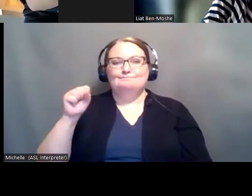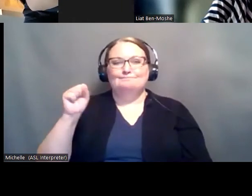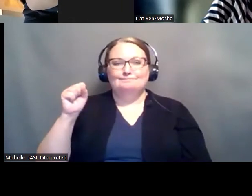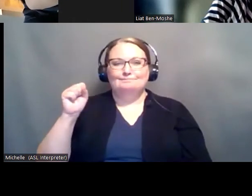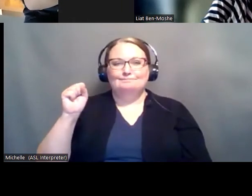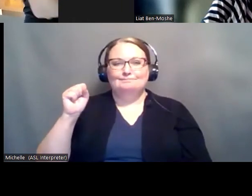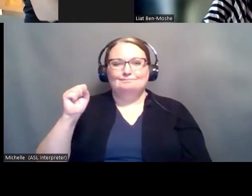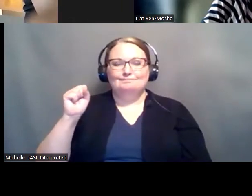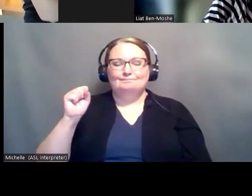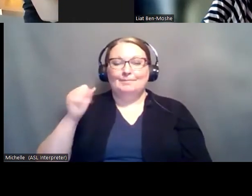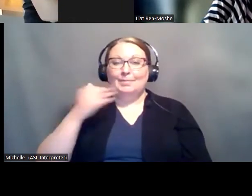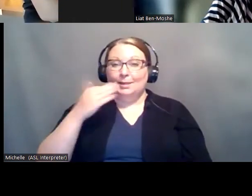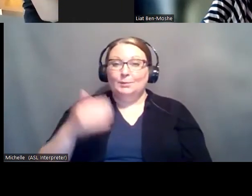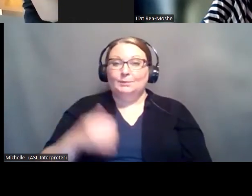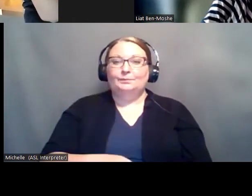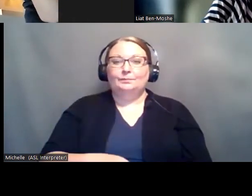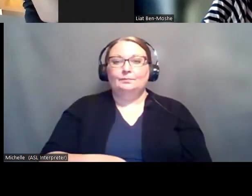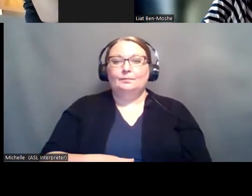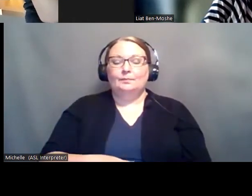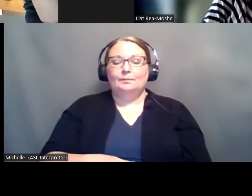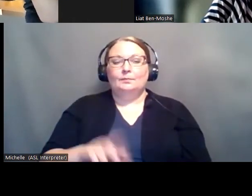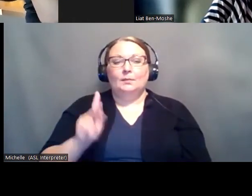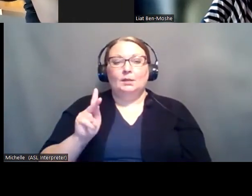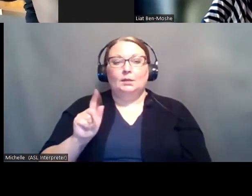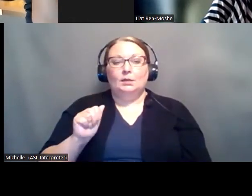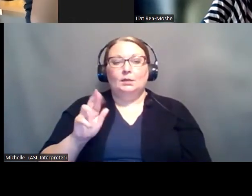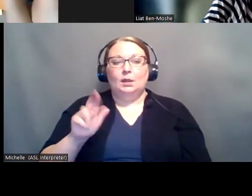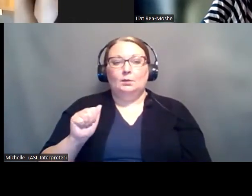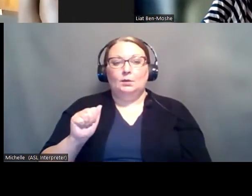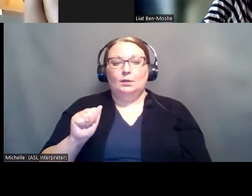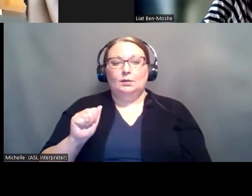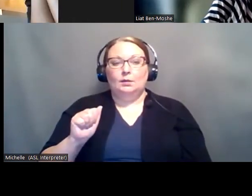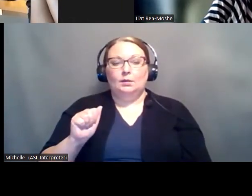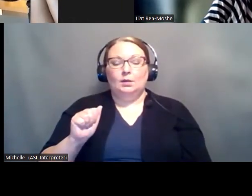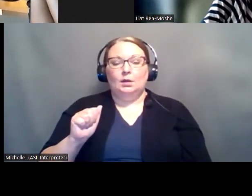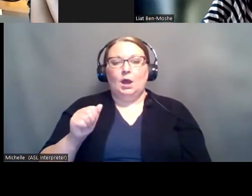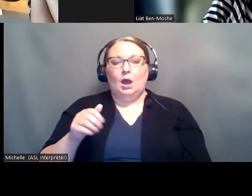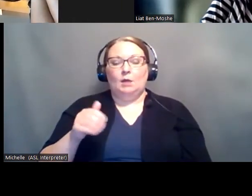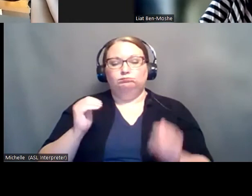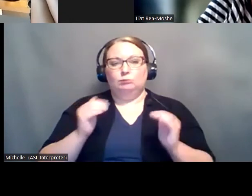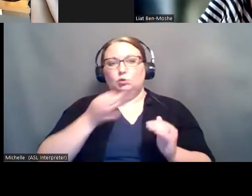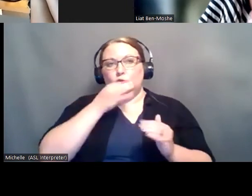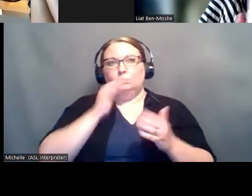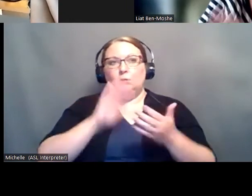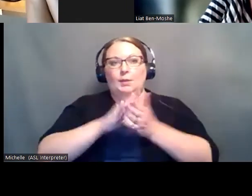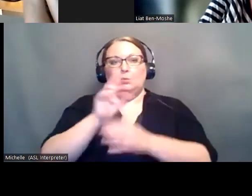Thank you. This is Kara, I'm an incoming PhD student at the University of Michigan,